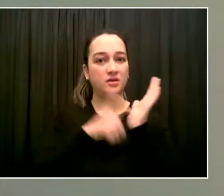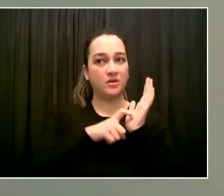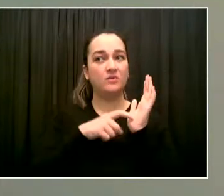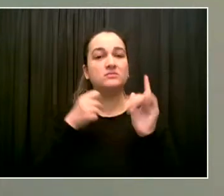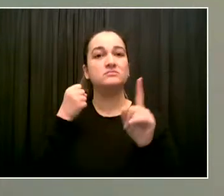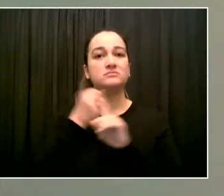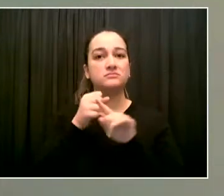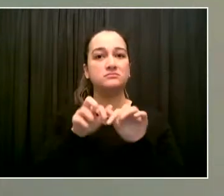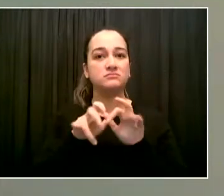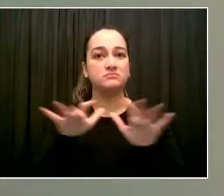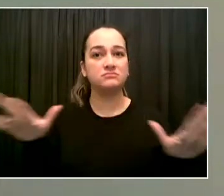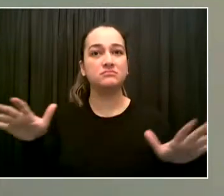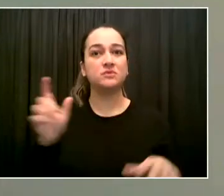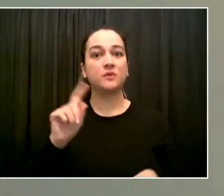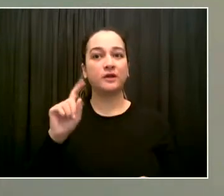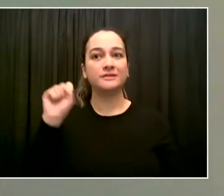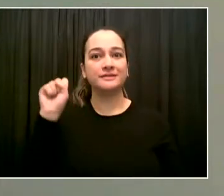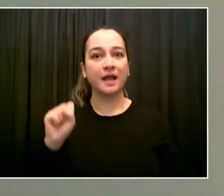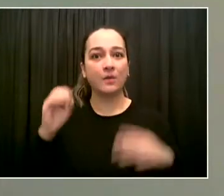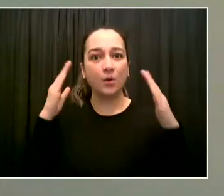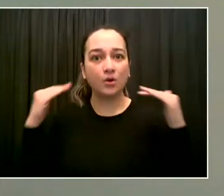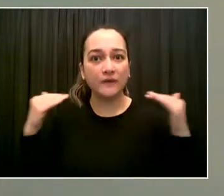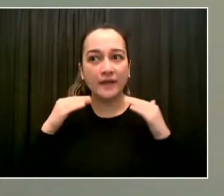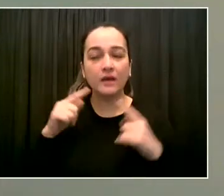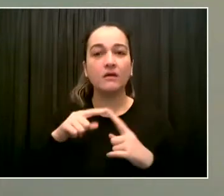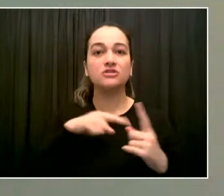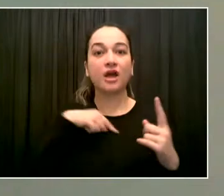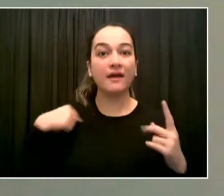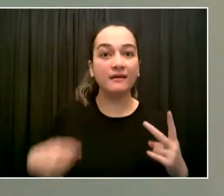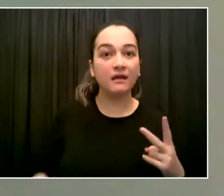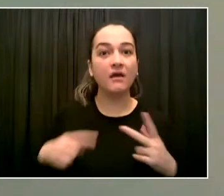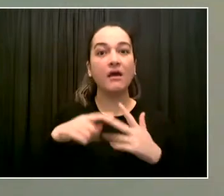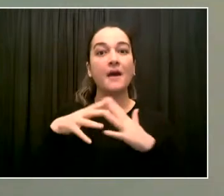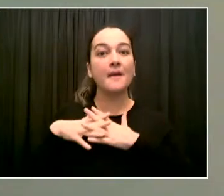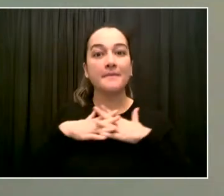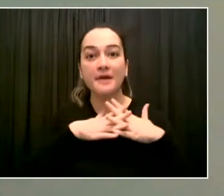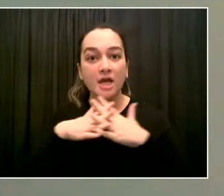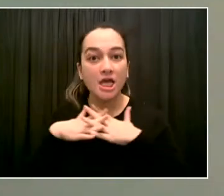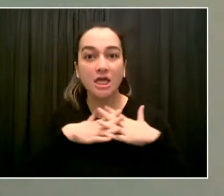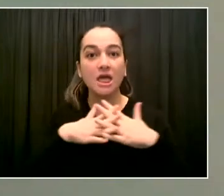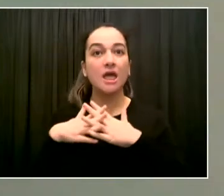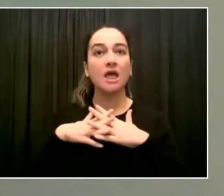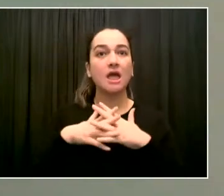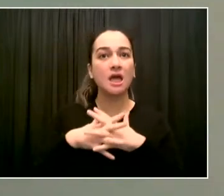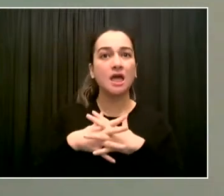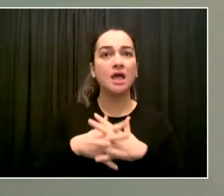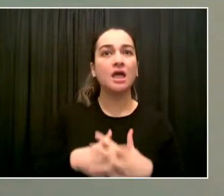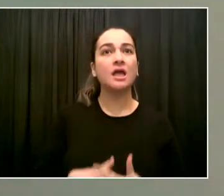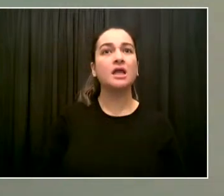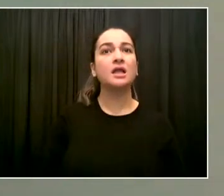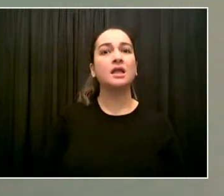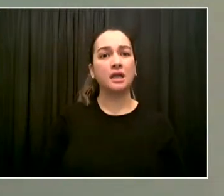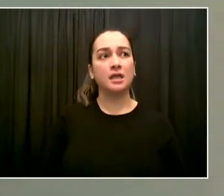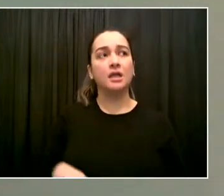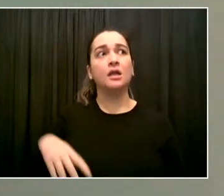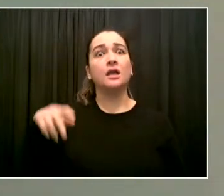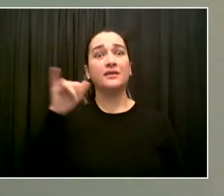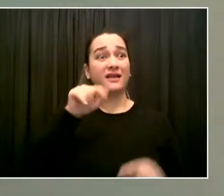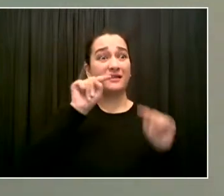, THERE'S ONE VERY NOTABLE ONE IIN UTSOH H KOREA AND JAPAN AND MORE RECENTLY REPORTS FROM THE UNITED STATES ABOUT OUTBREAKS